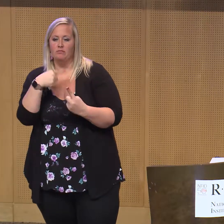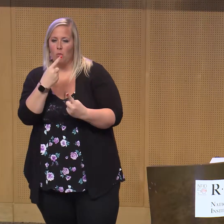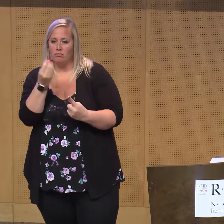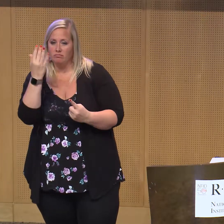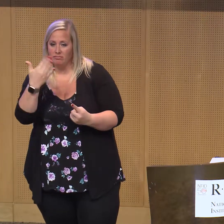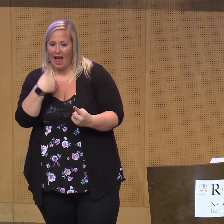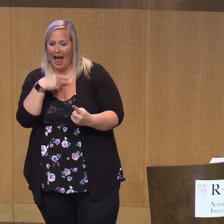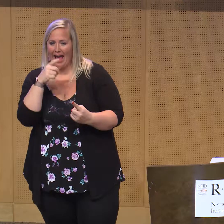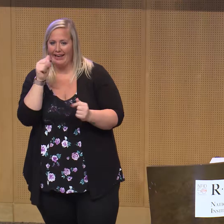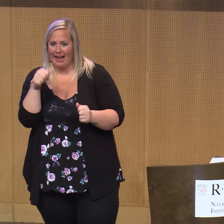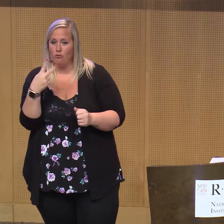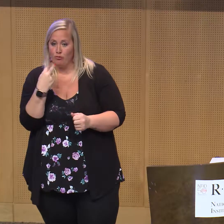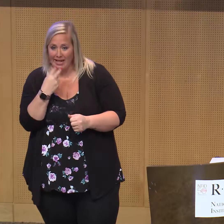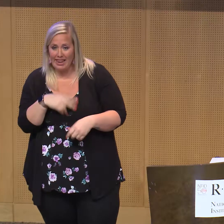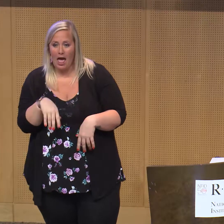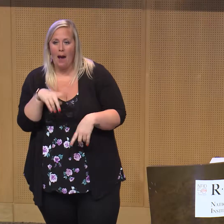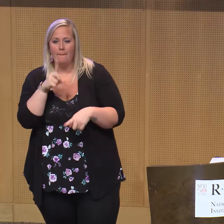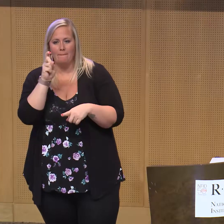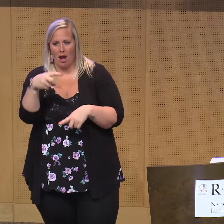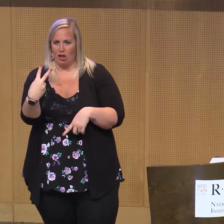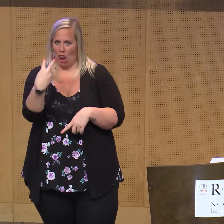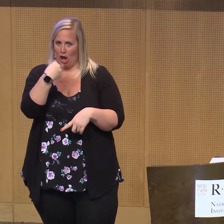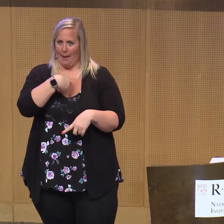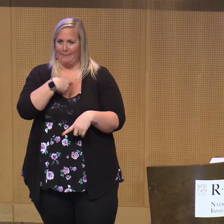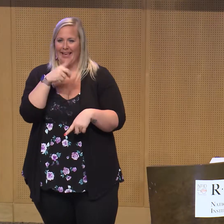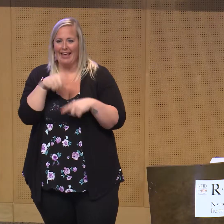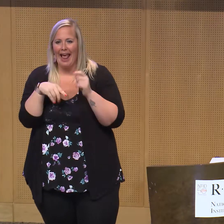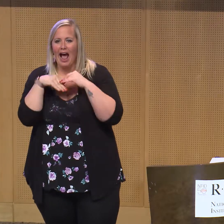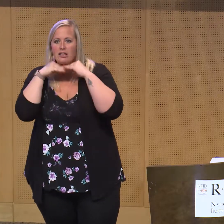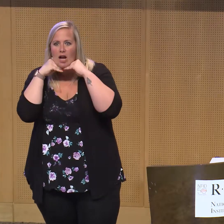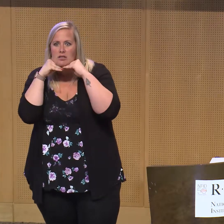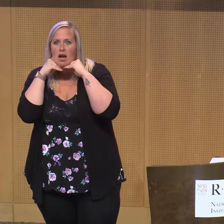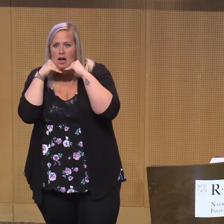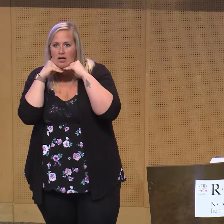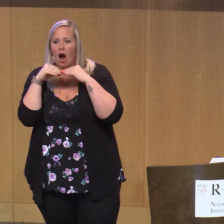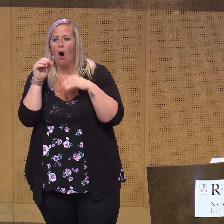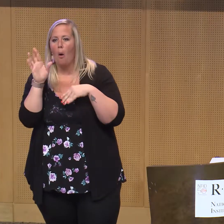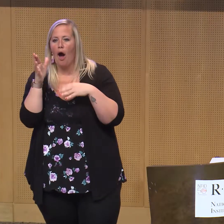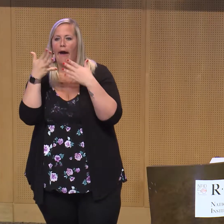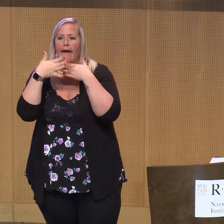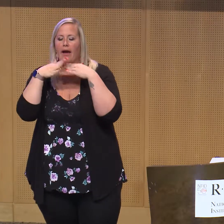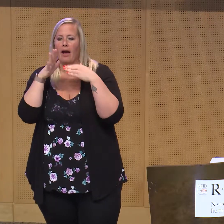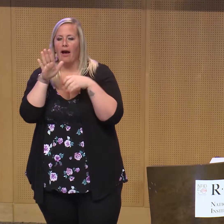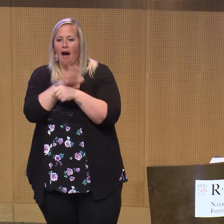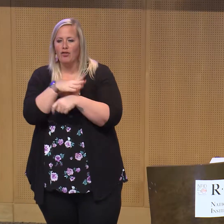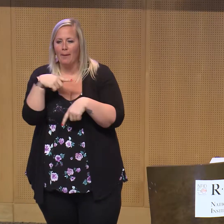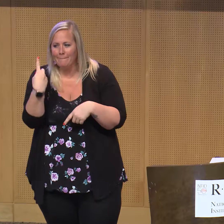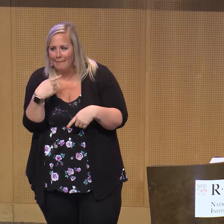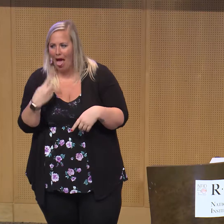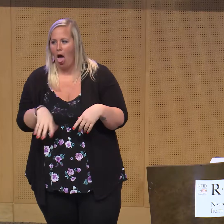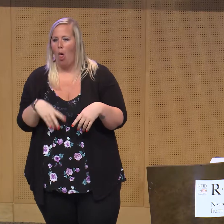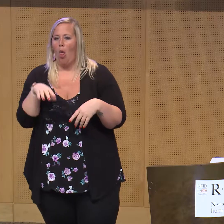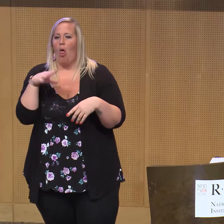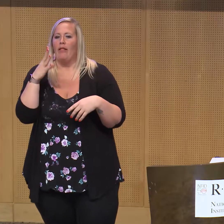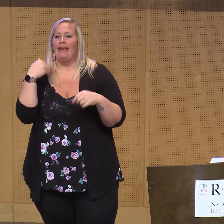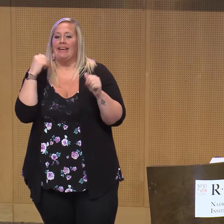"I can use my cochlear implant. I can read lips. "Please look at me. Don't cover your mouth when you speak,"